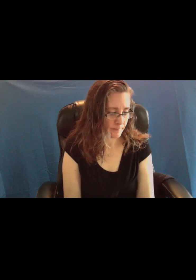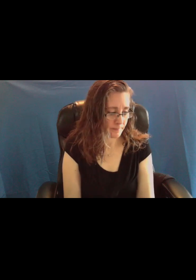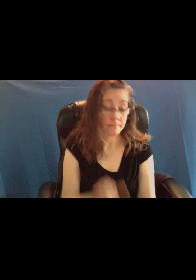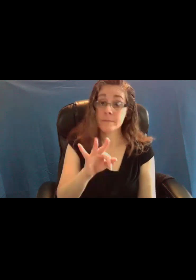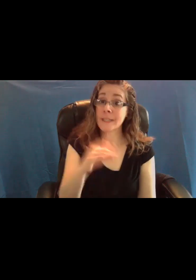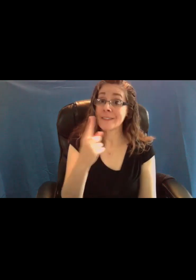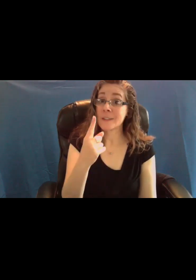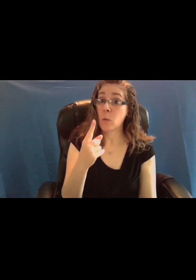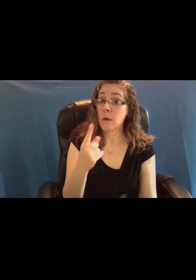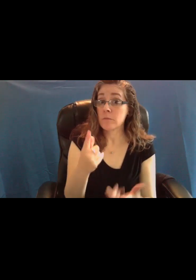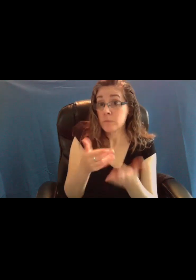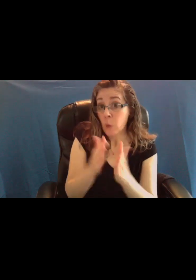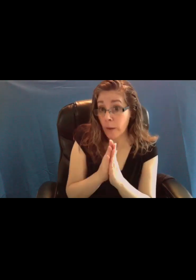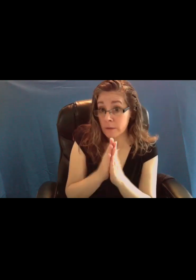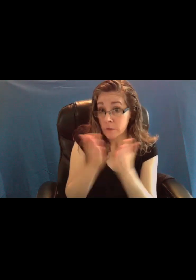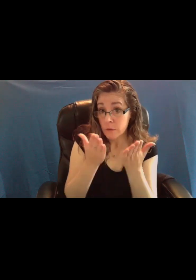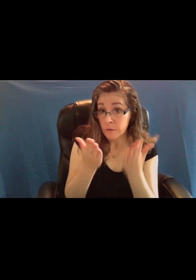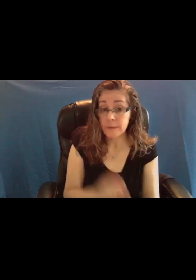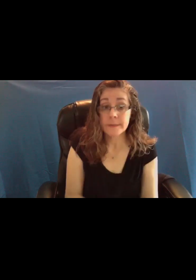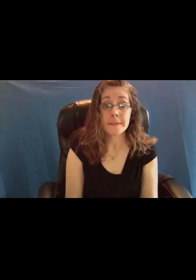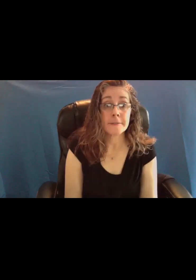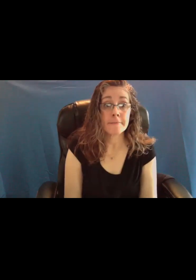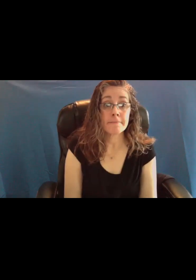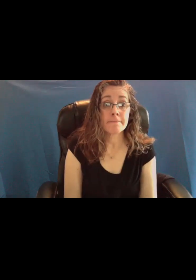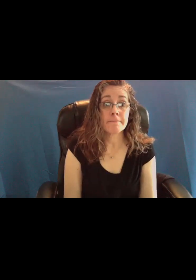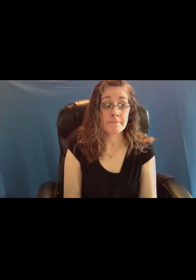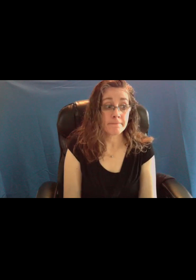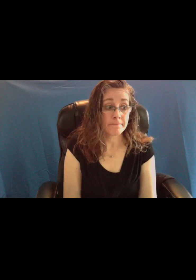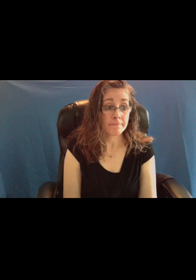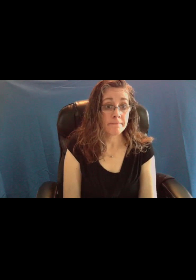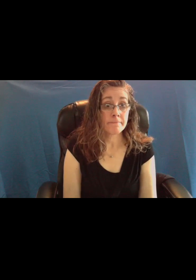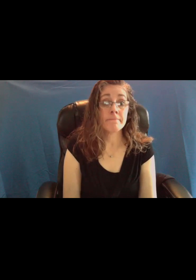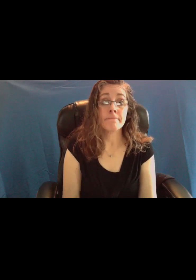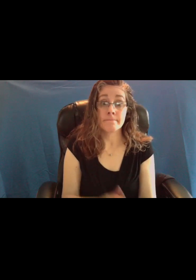auxiliary aid or service. The request is made by the person with